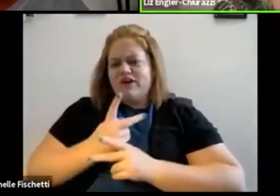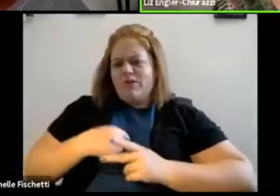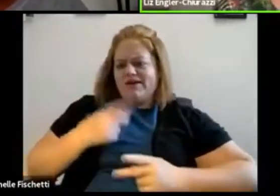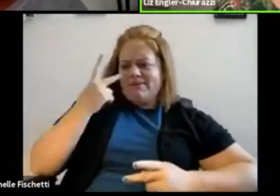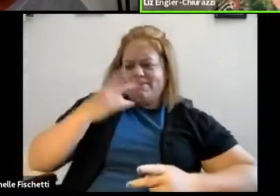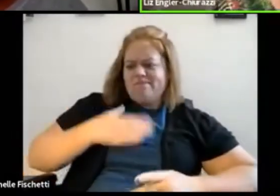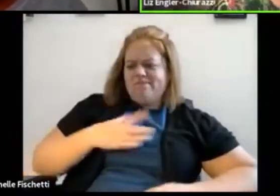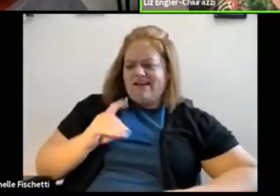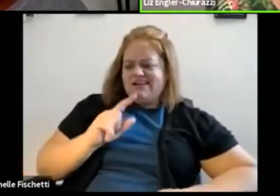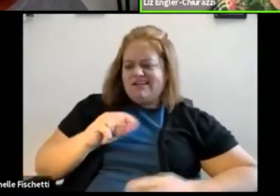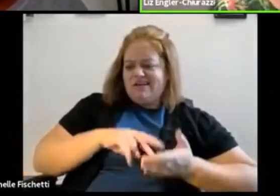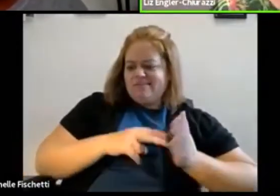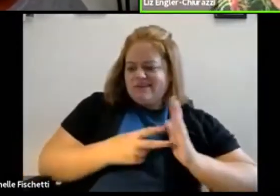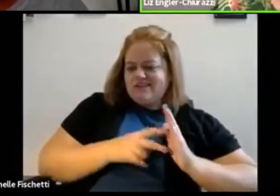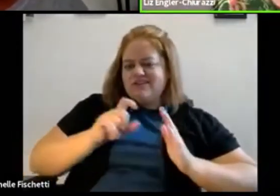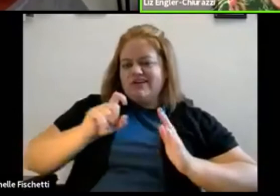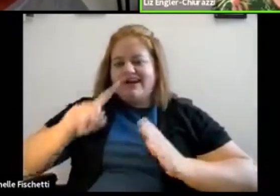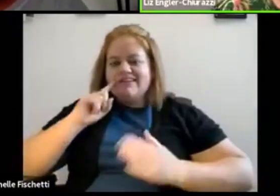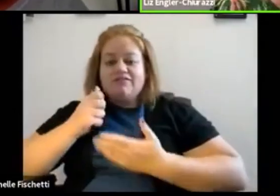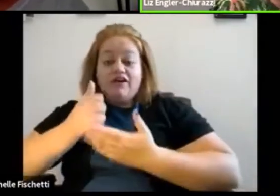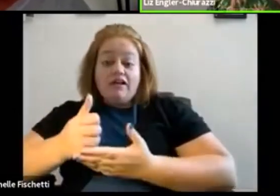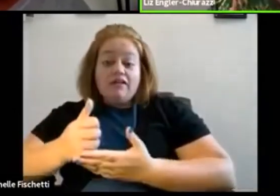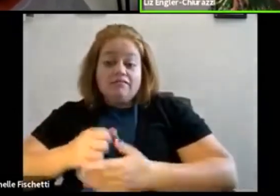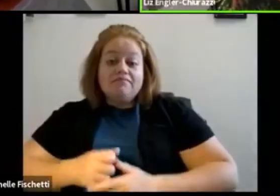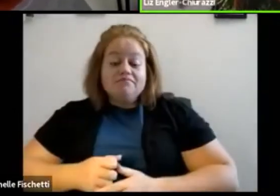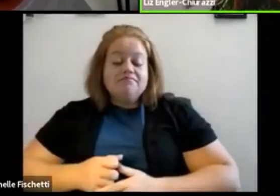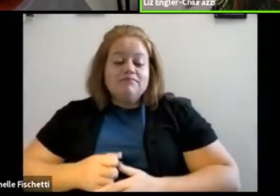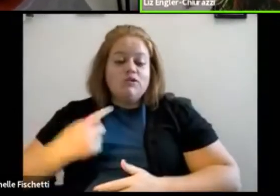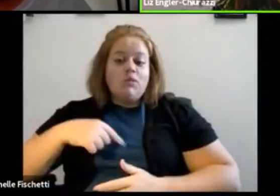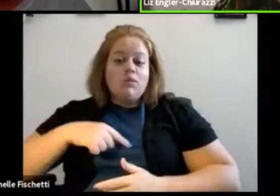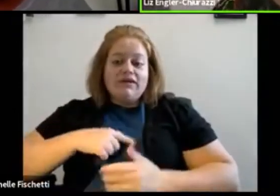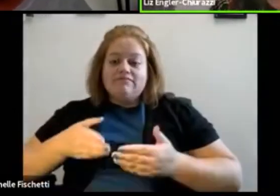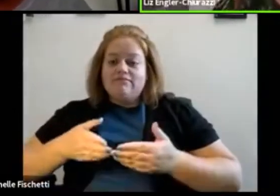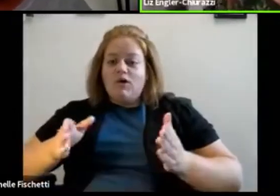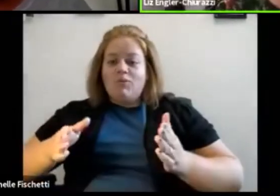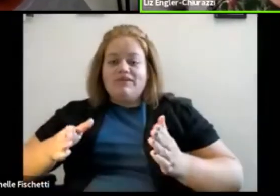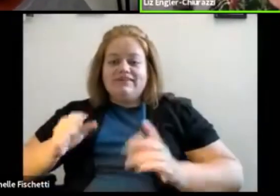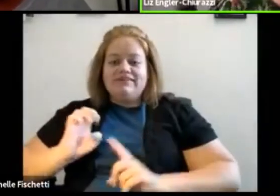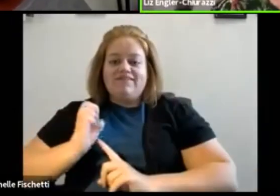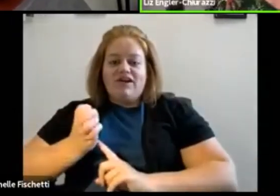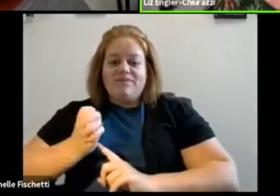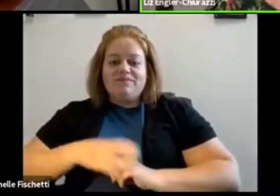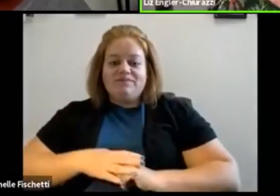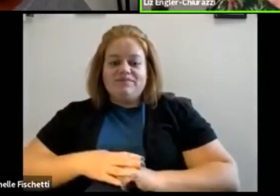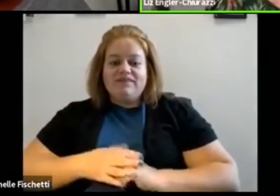better ways of doing things so I've entered the space where most of our